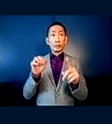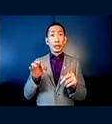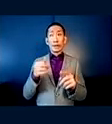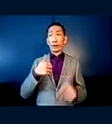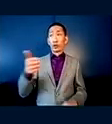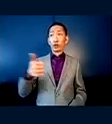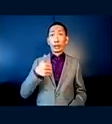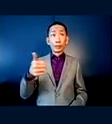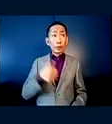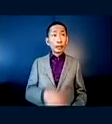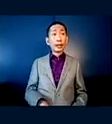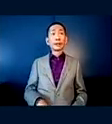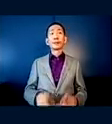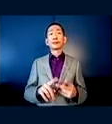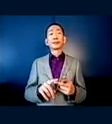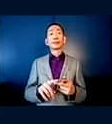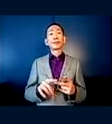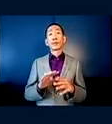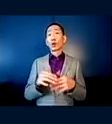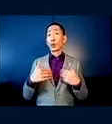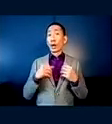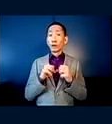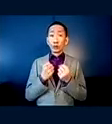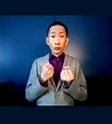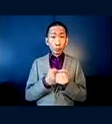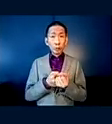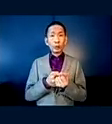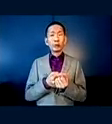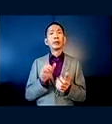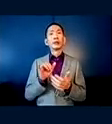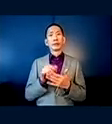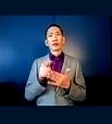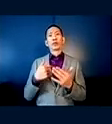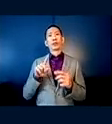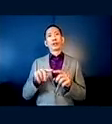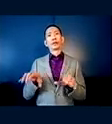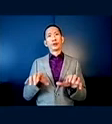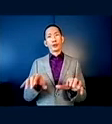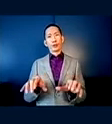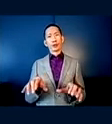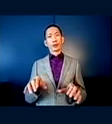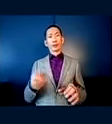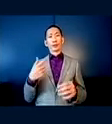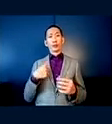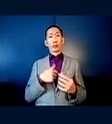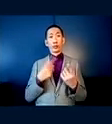WHAT MAKES IT DIFFICULT AND HOW CAN WE GET YOU THERE, IF IT'S TRANSPORTATION, LACK OF SOCIAL SUPPORT, THAT'S WHERE WE NEED TO GO.